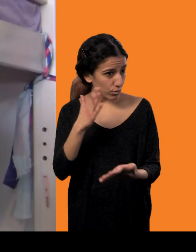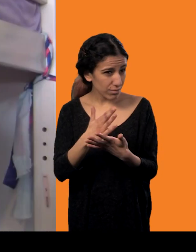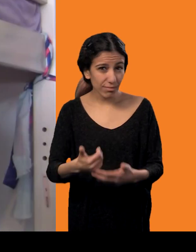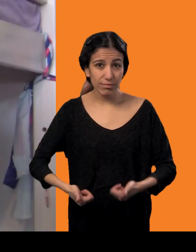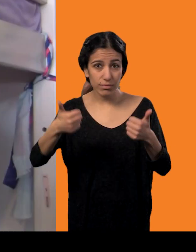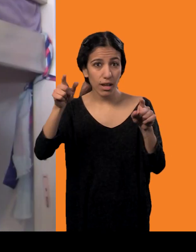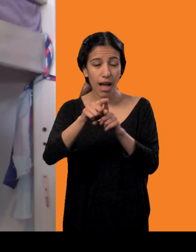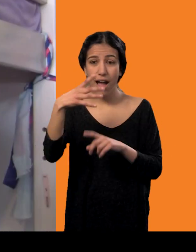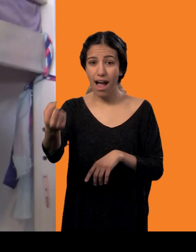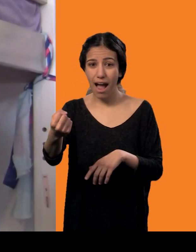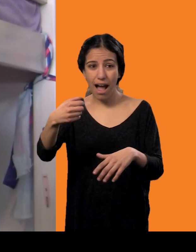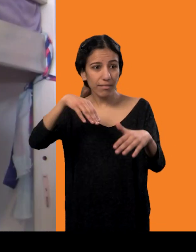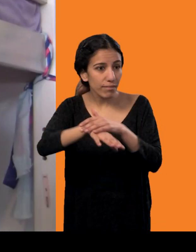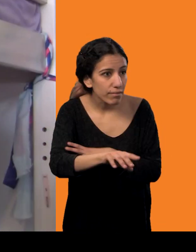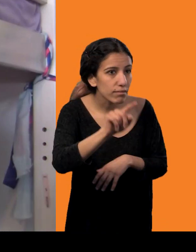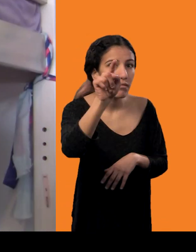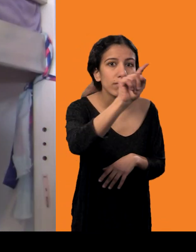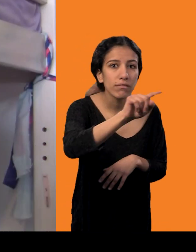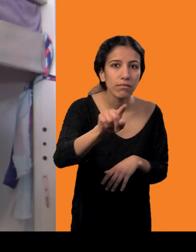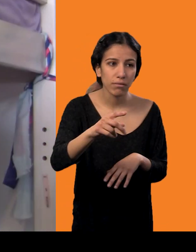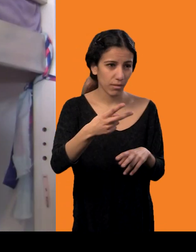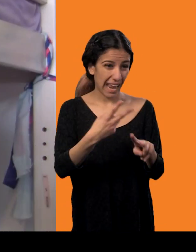Lucy: Our doctors are really good and they have a like self check-in